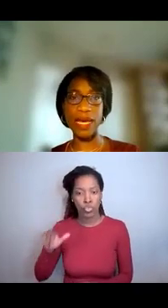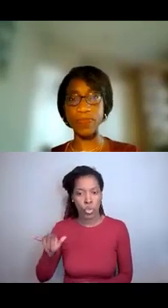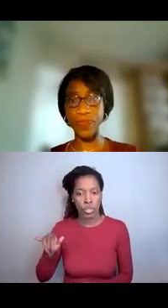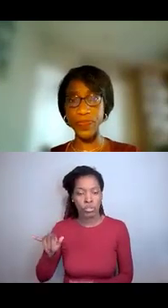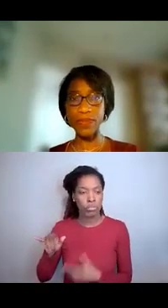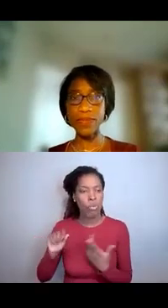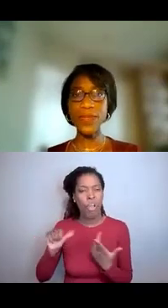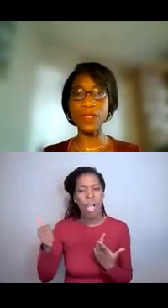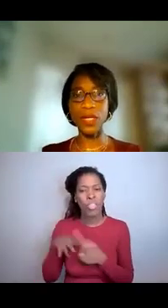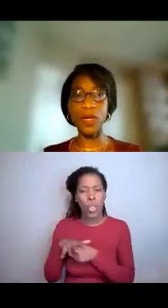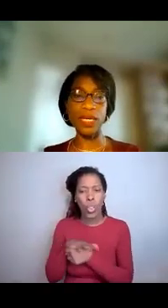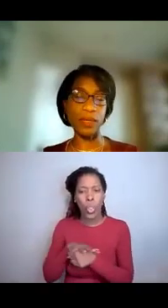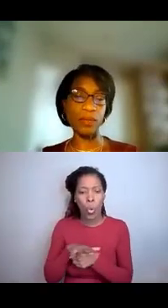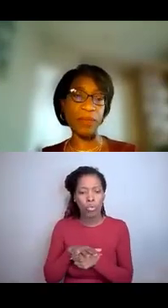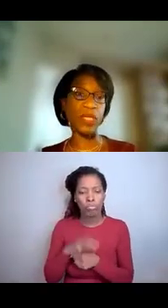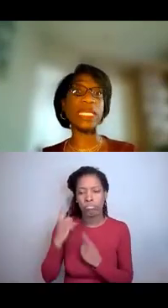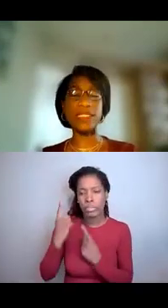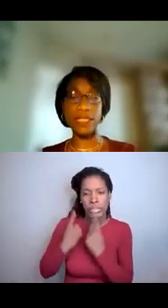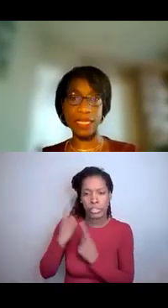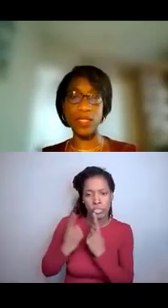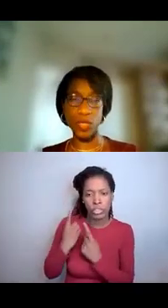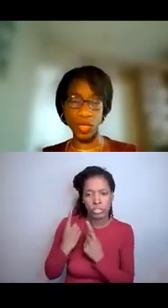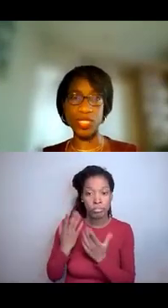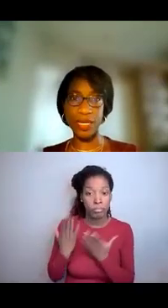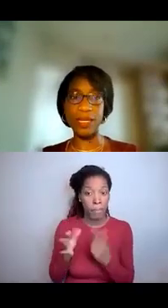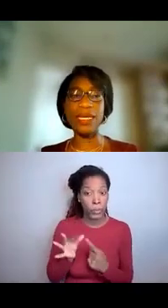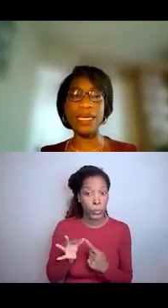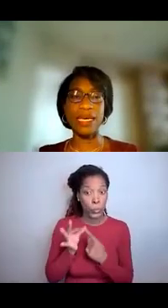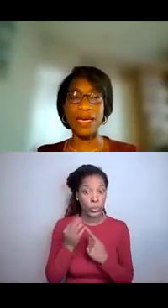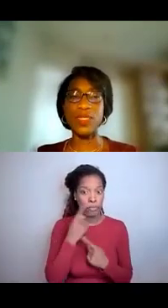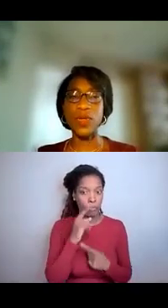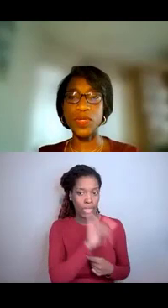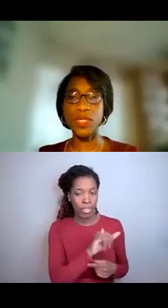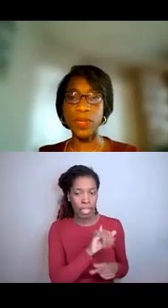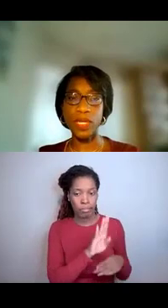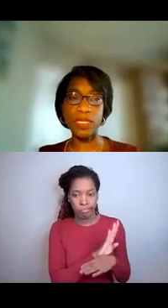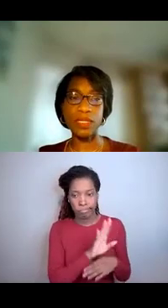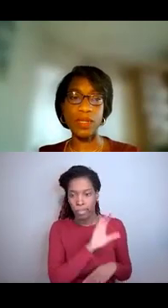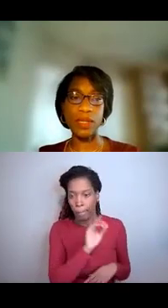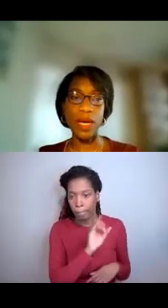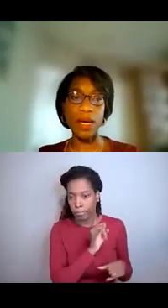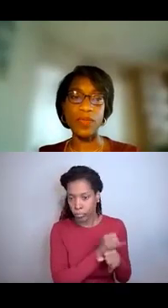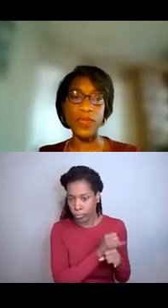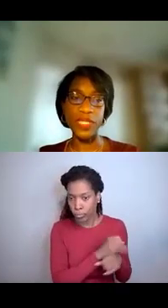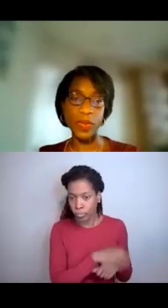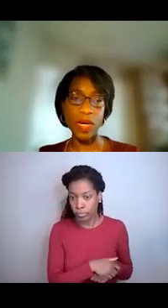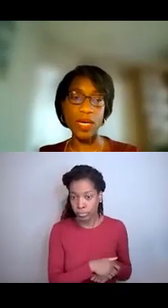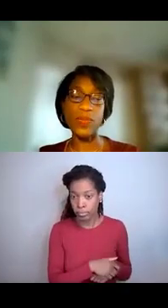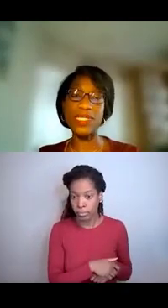that might be unique to an institution. So those are what are called reasonable costs.